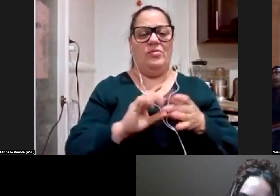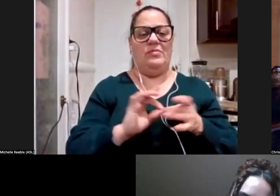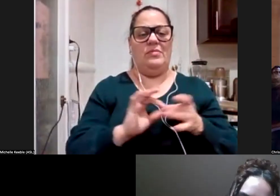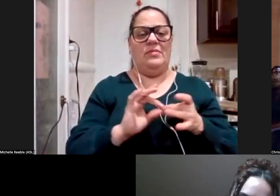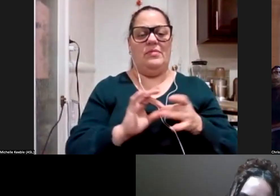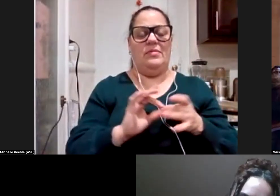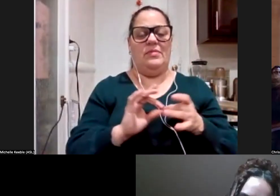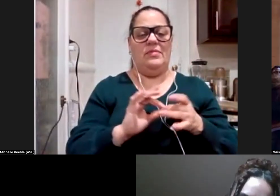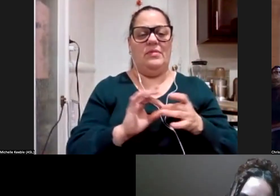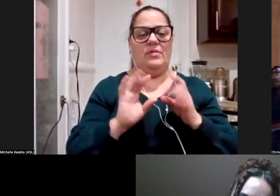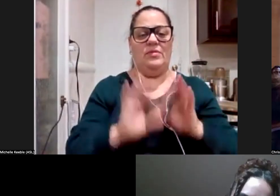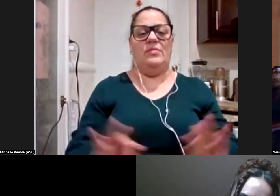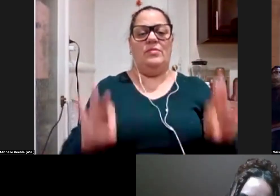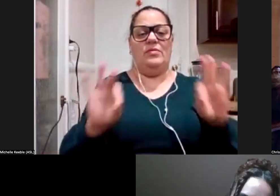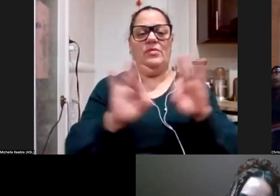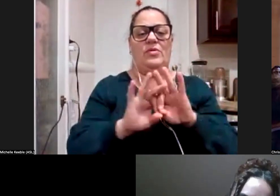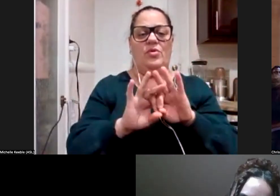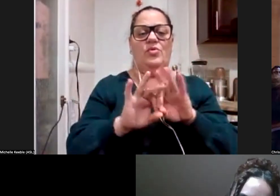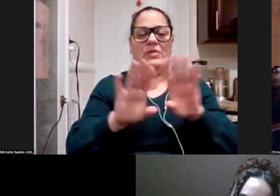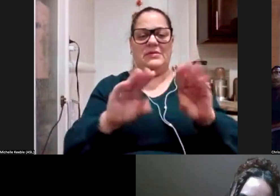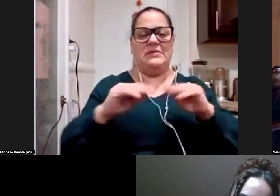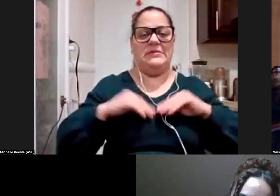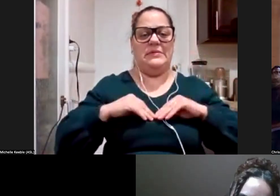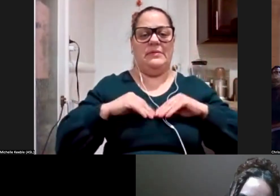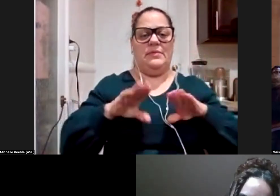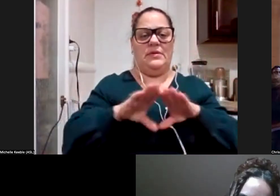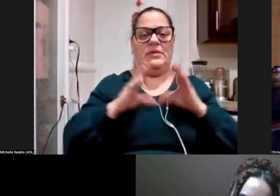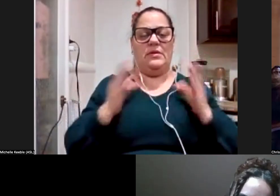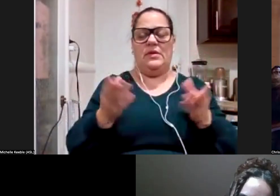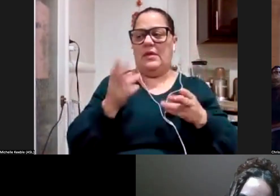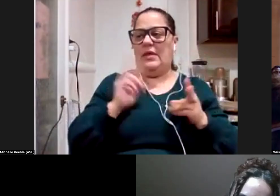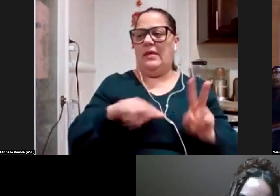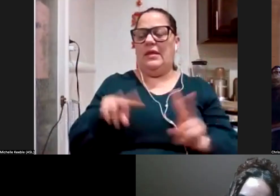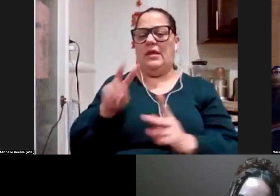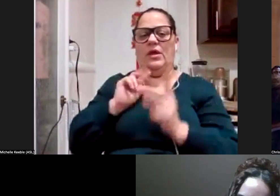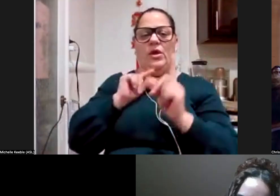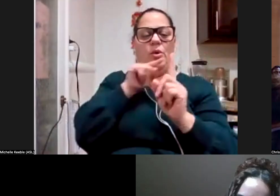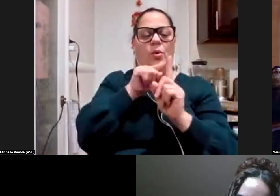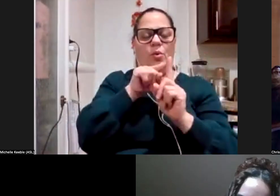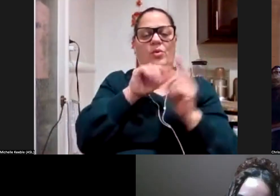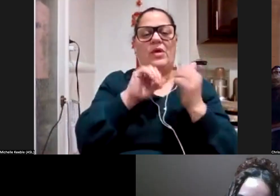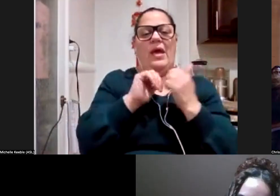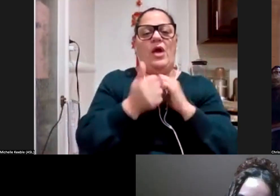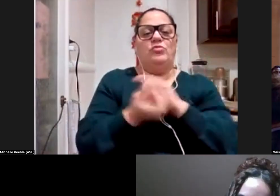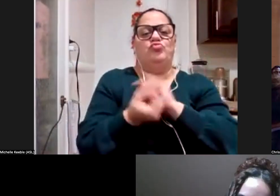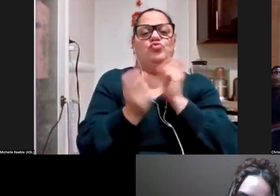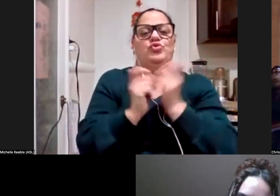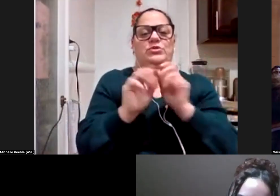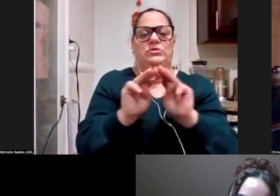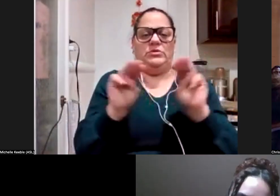be taken openly and with an eye towards what will the next iteration look like. And so we